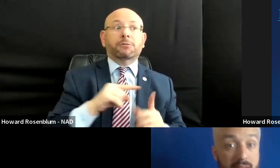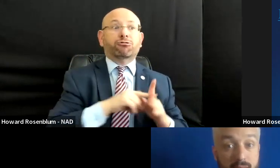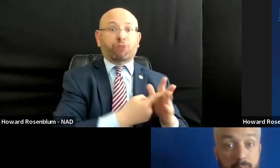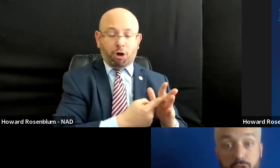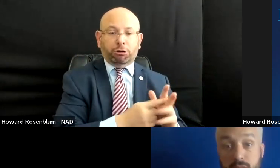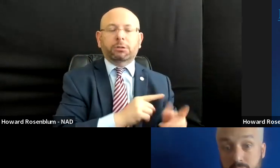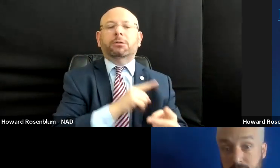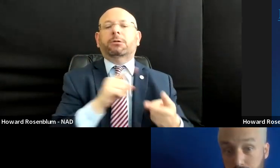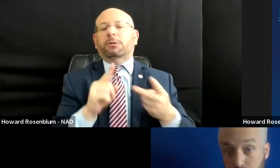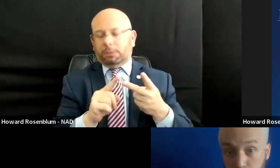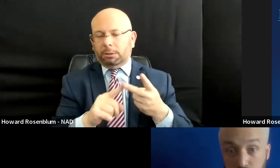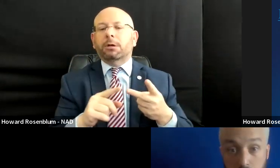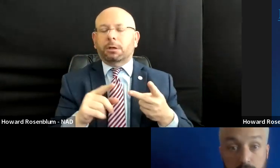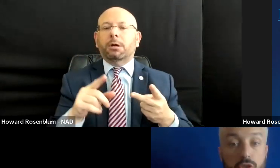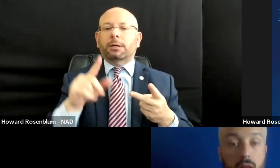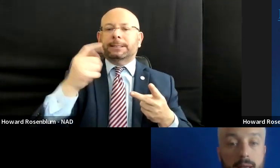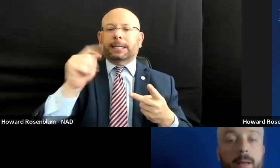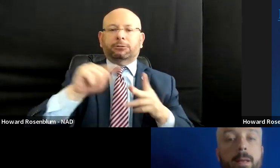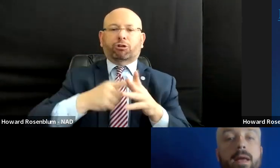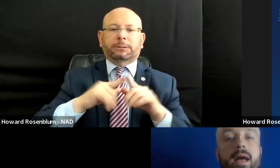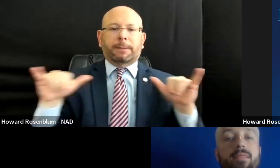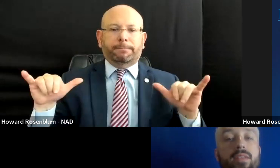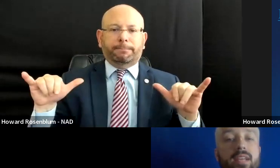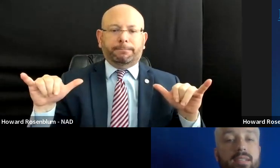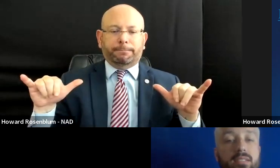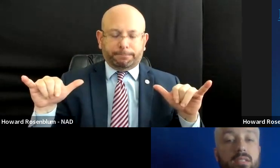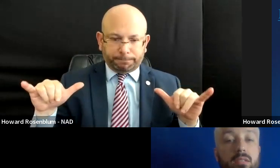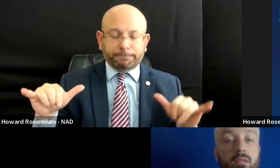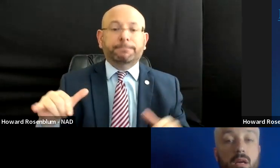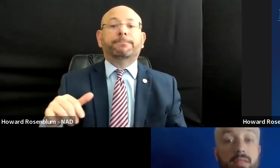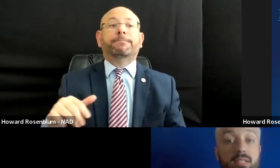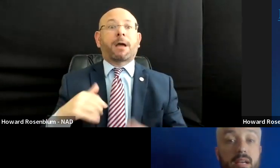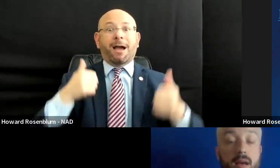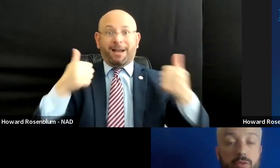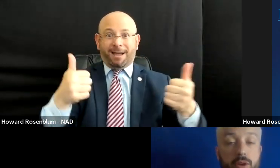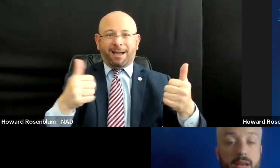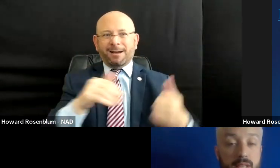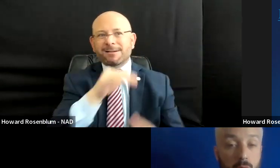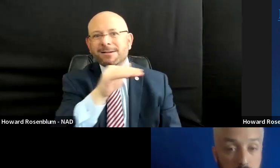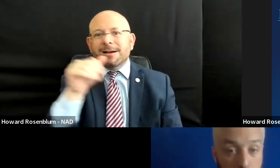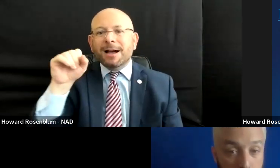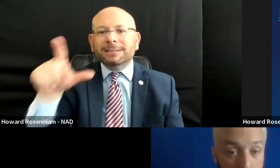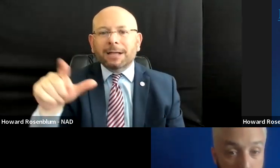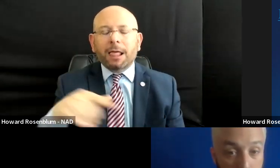they finally accepted the text to 988 number simultaneously as a voice call that happened just this